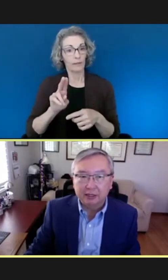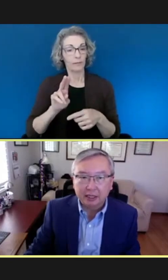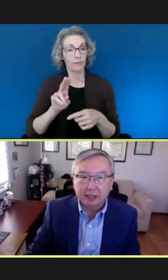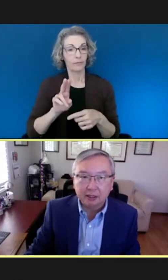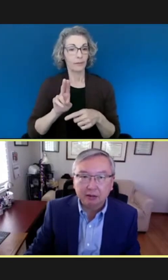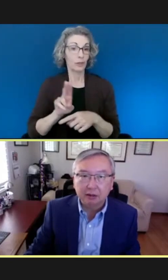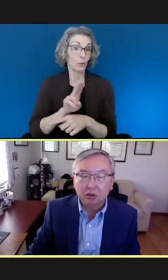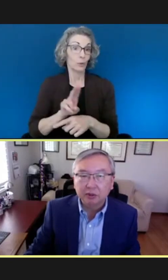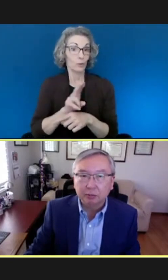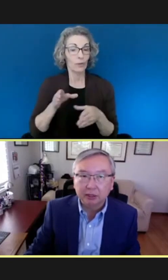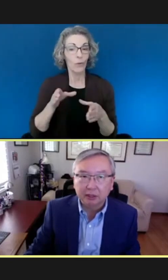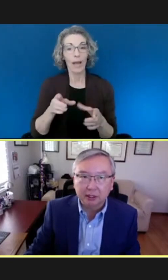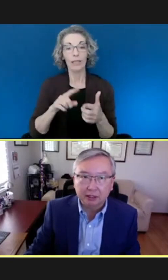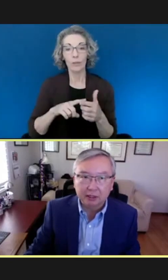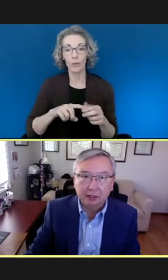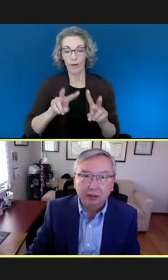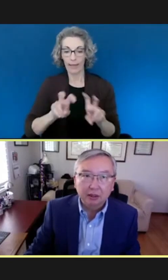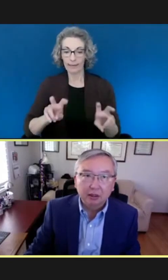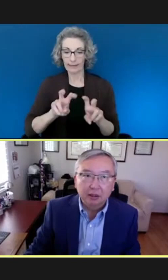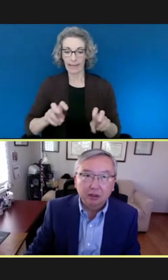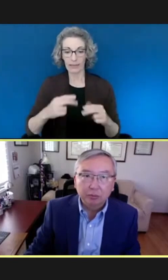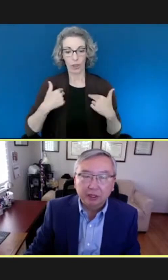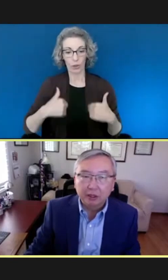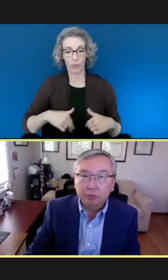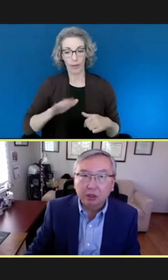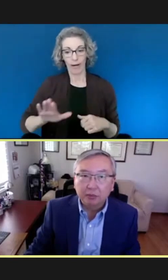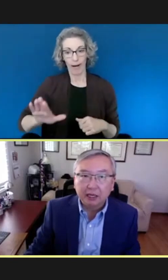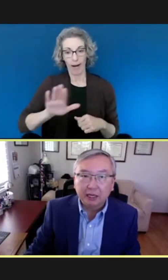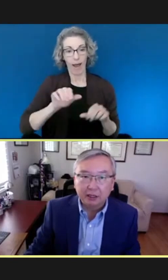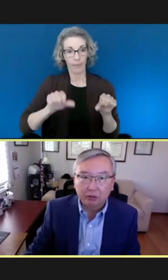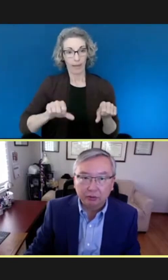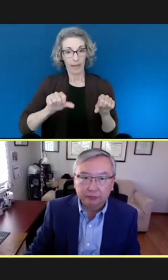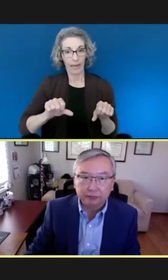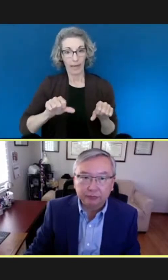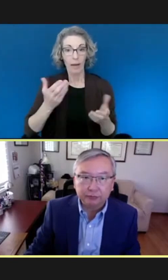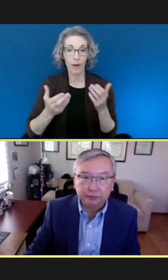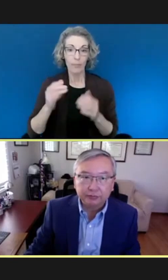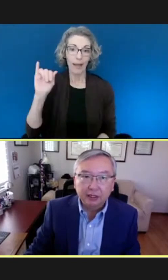human abilities, it will be probably IQ.